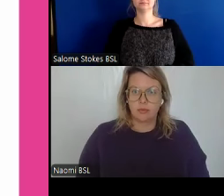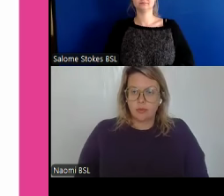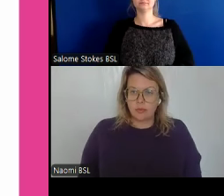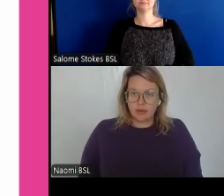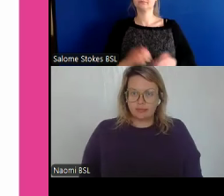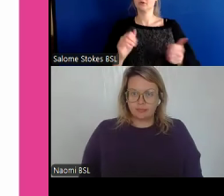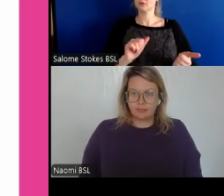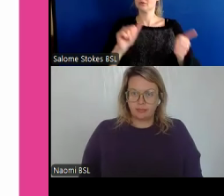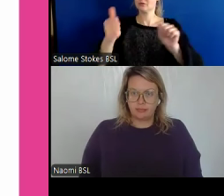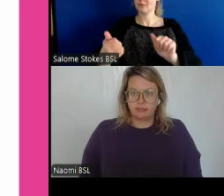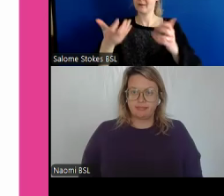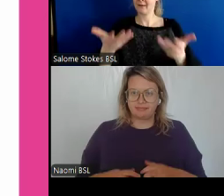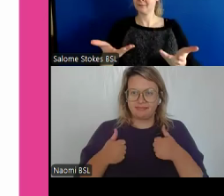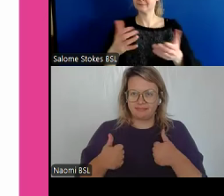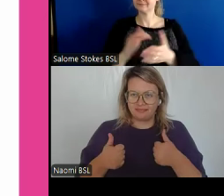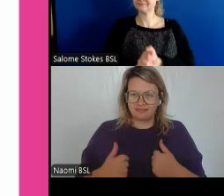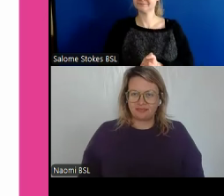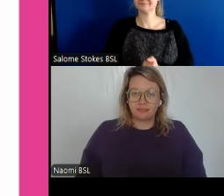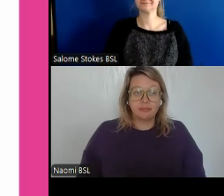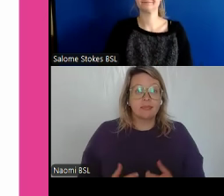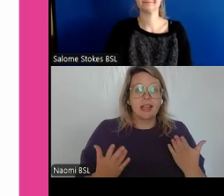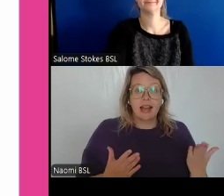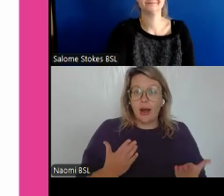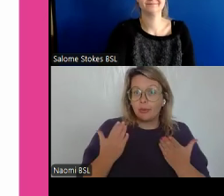I'm going to pass over to my colleague, Dean Shaw,